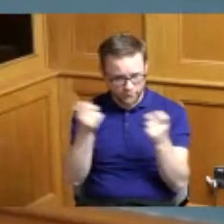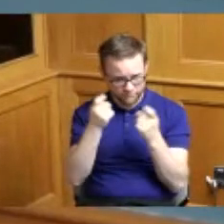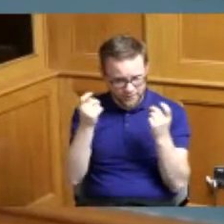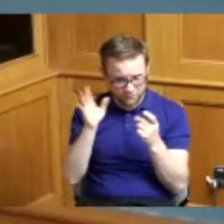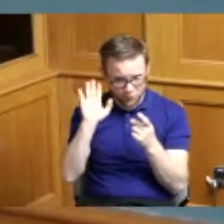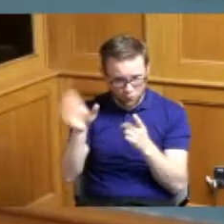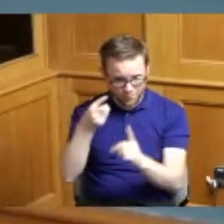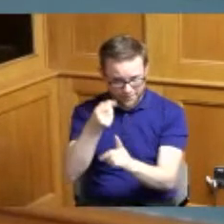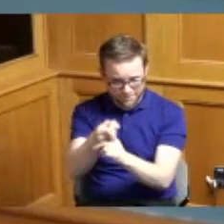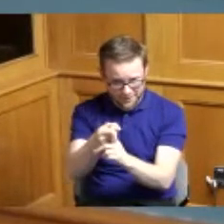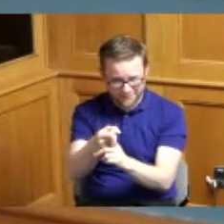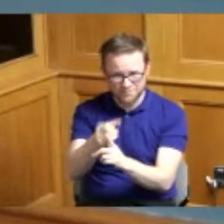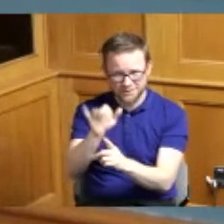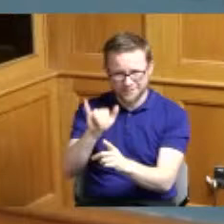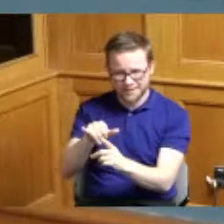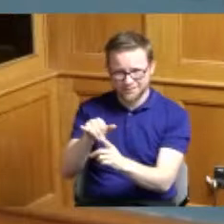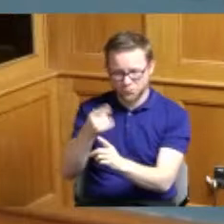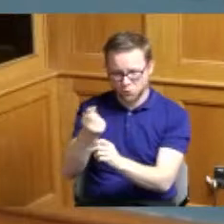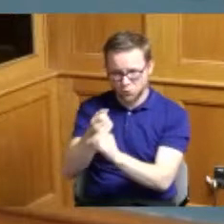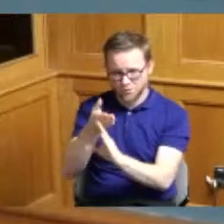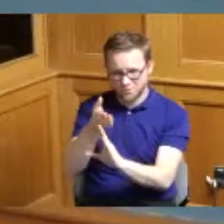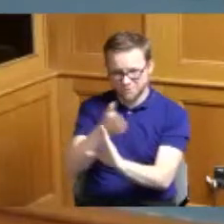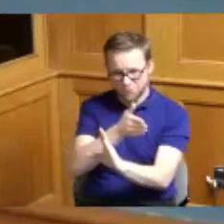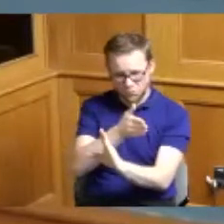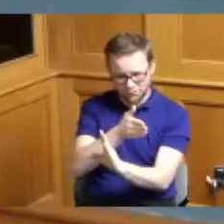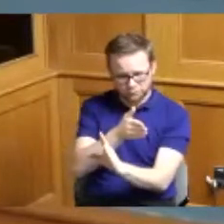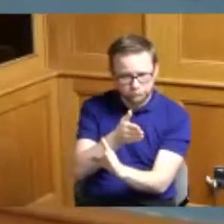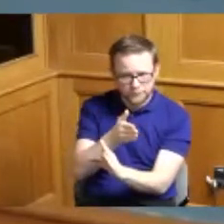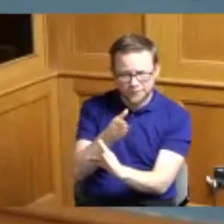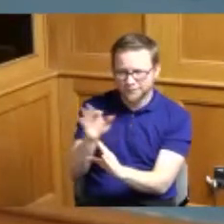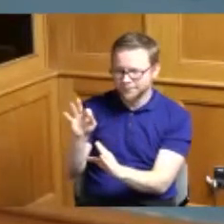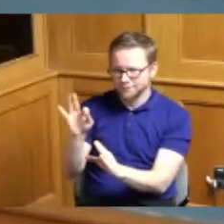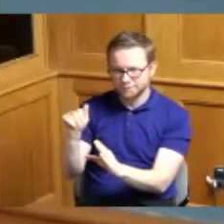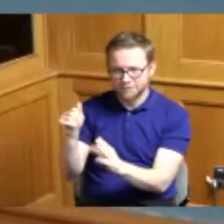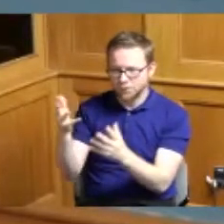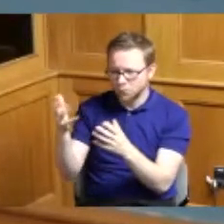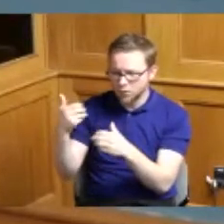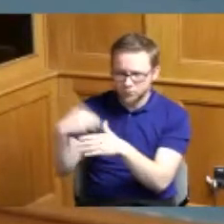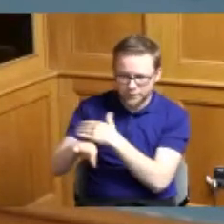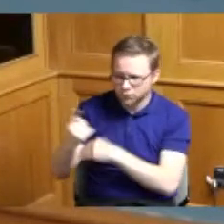because it's like a year before they want to get in they want to do stuff the year before can we